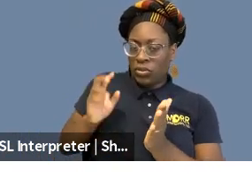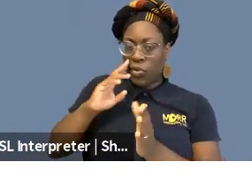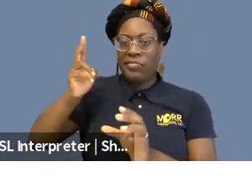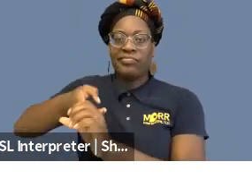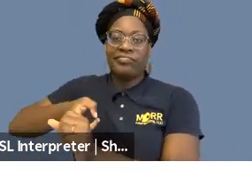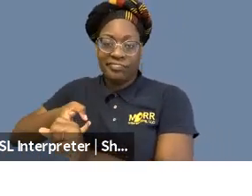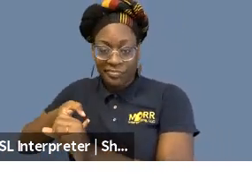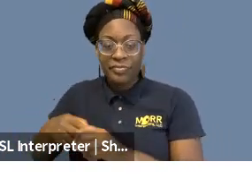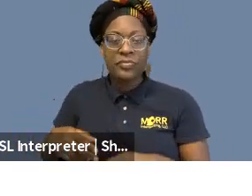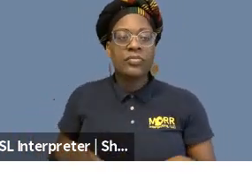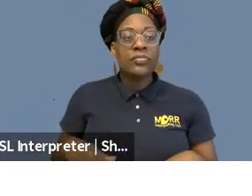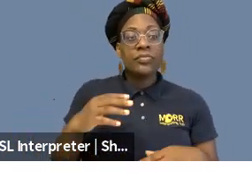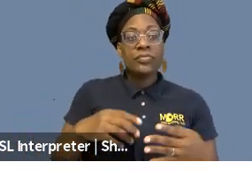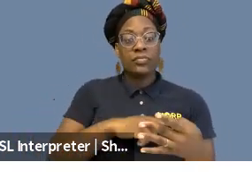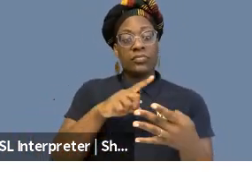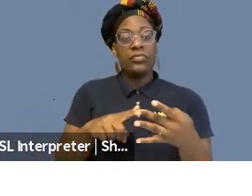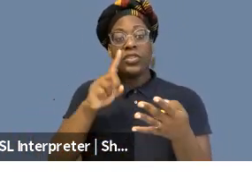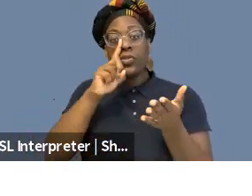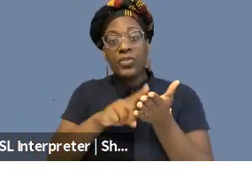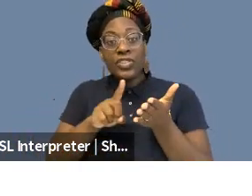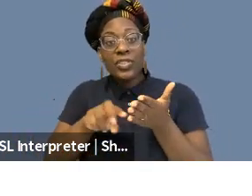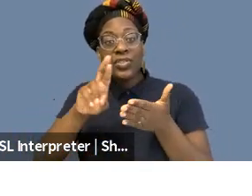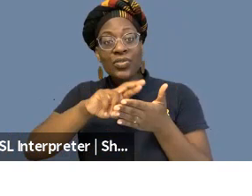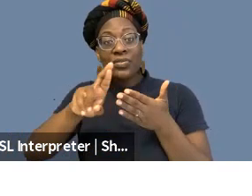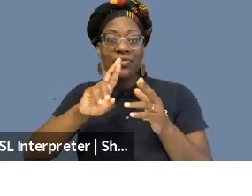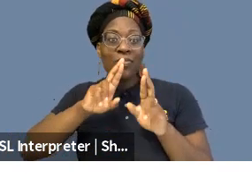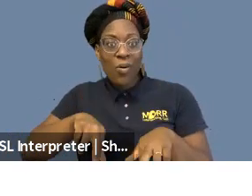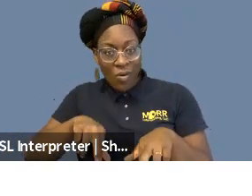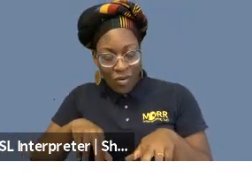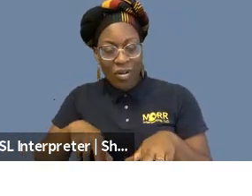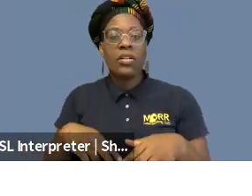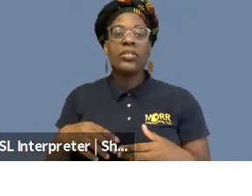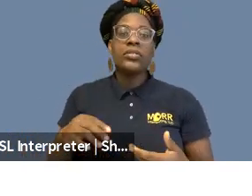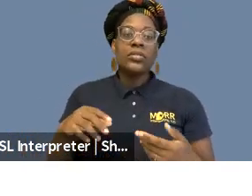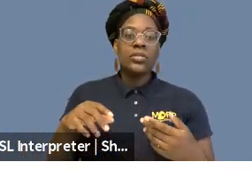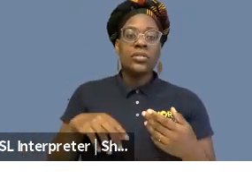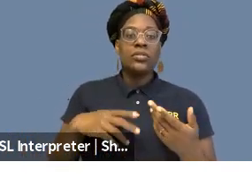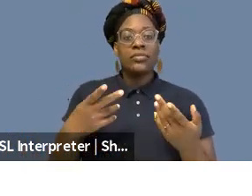(which are frequently combined with some of these other genres), and PowerPoint or Prezi slides. This photo shows a consultant and student sitting on the floor looking at a research poster